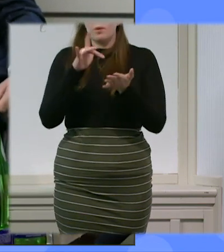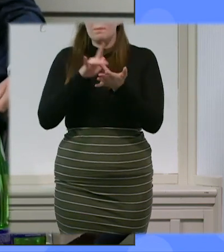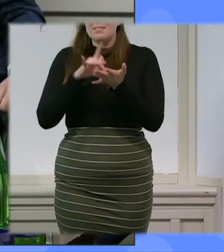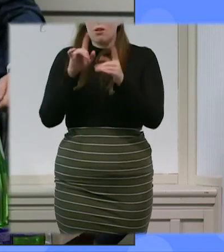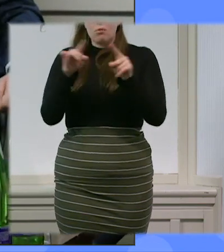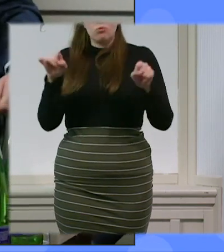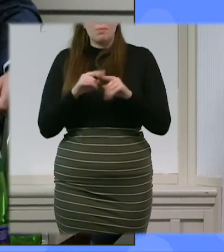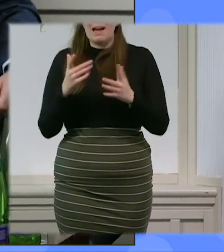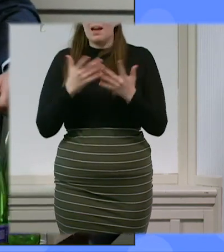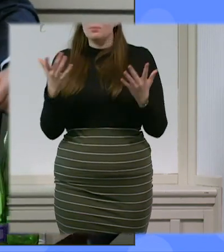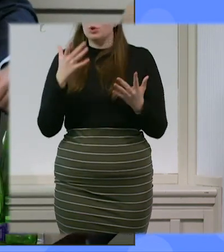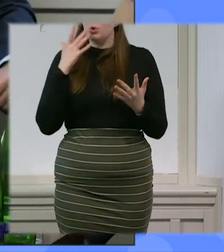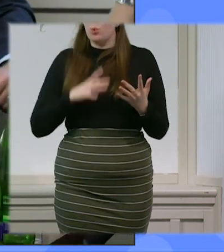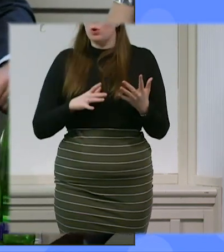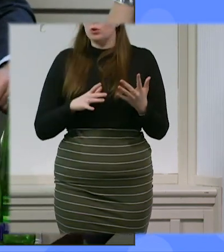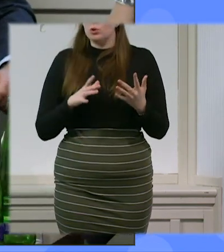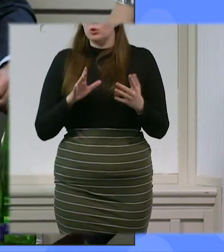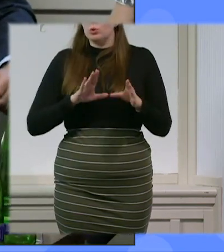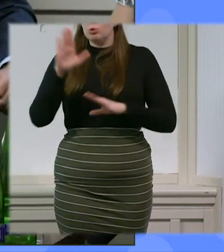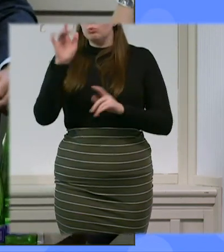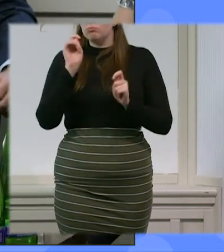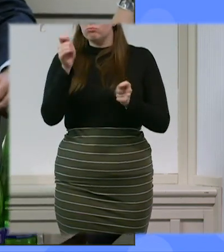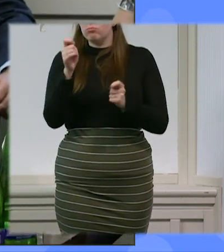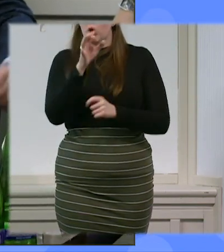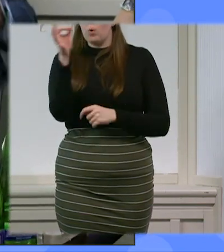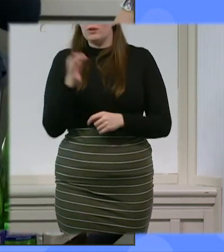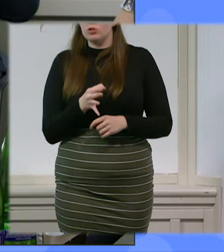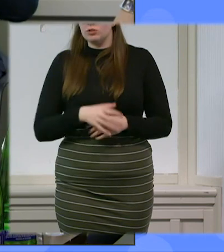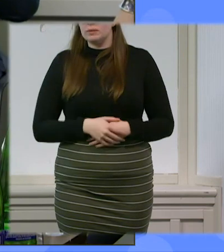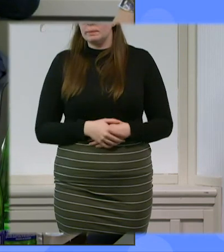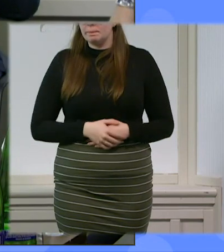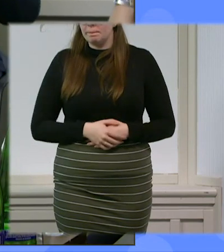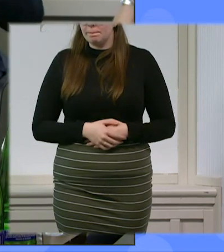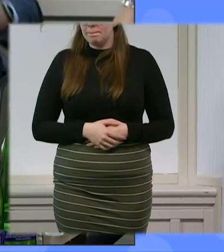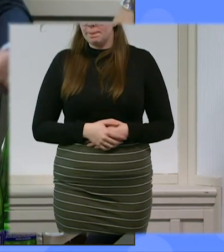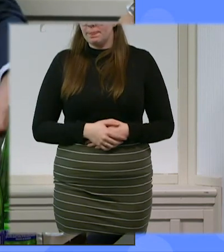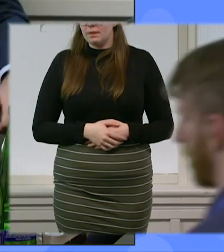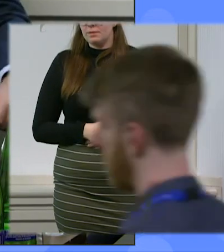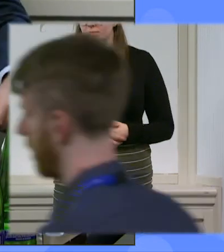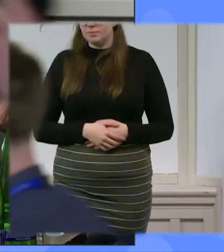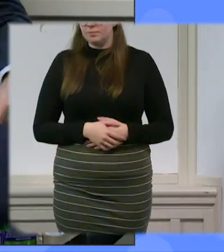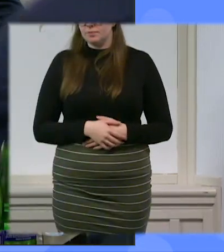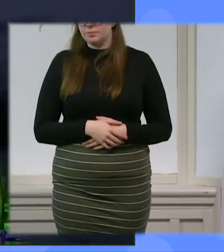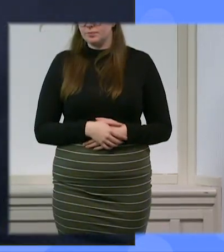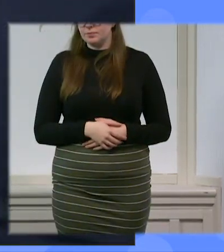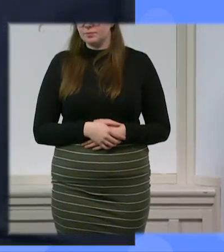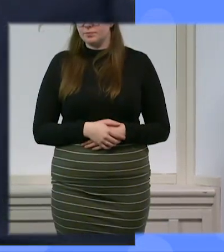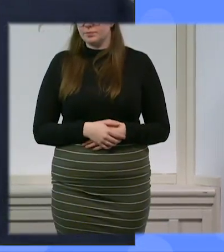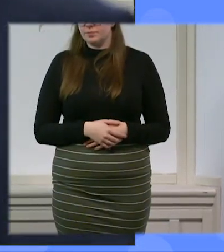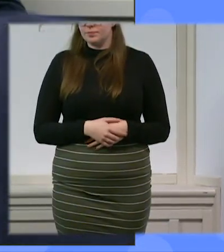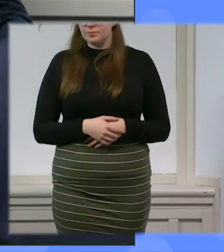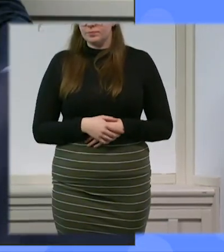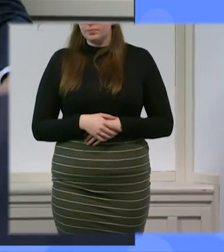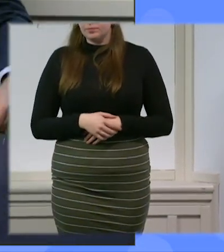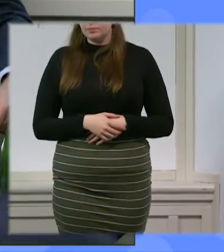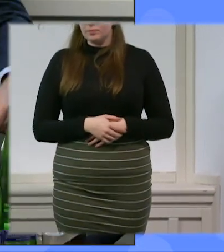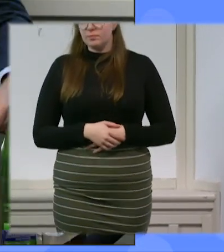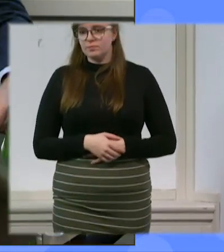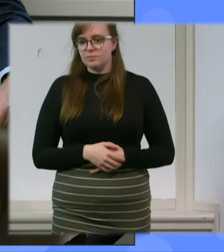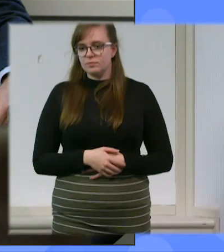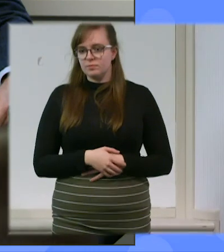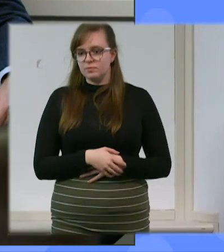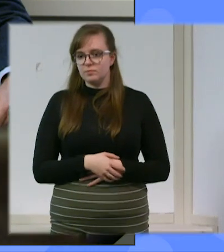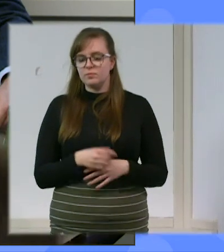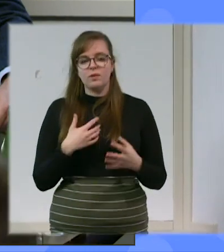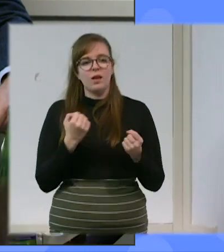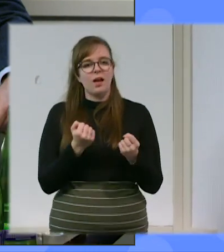who would like to pose a question thank you it's out so a couple of questions